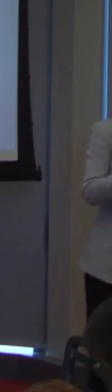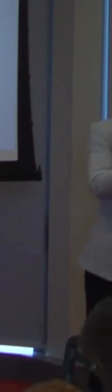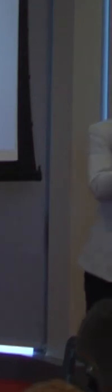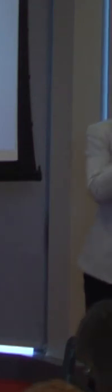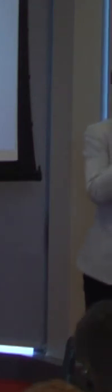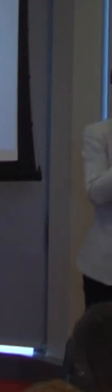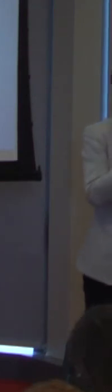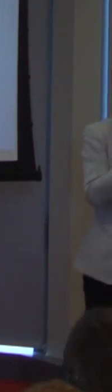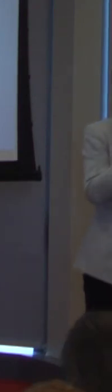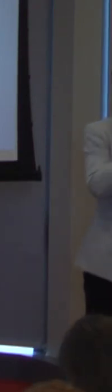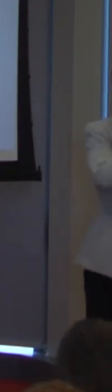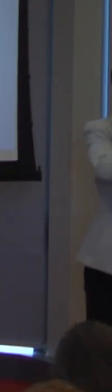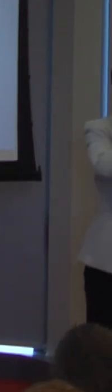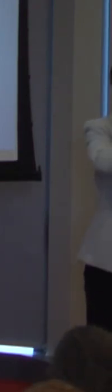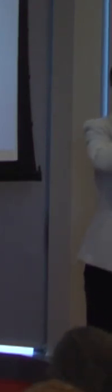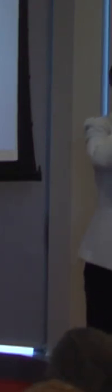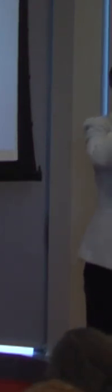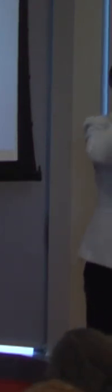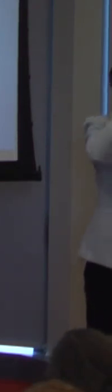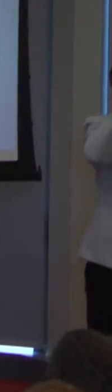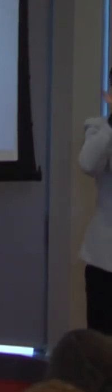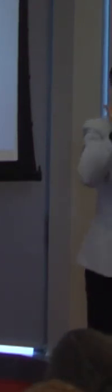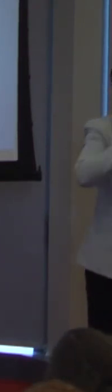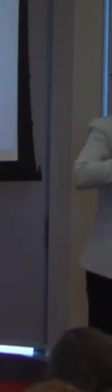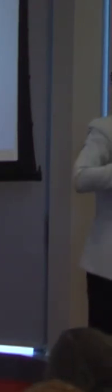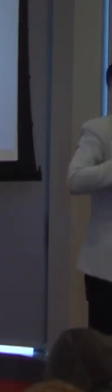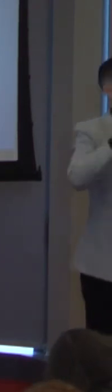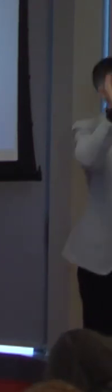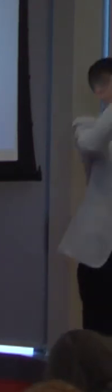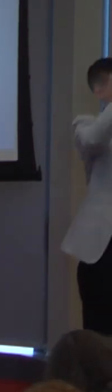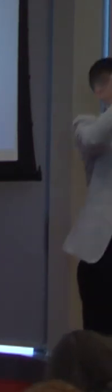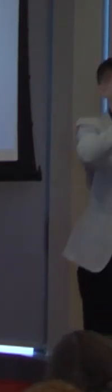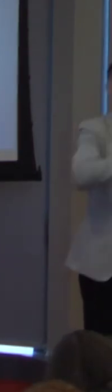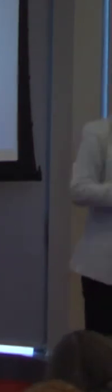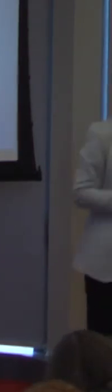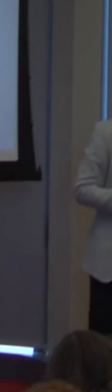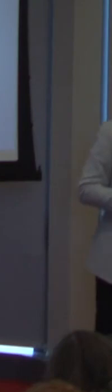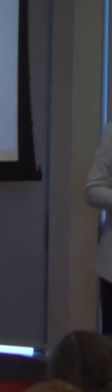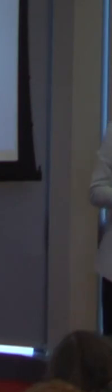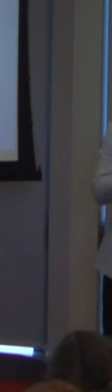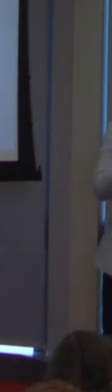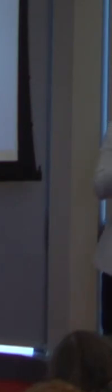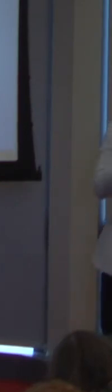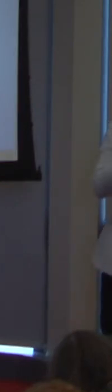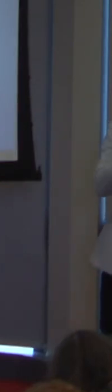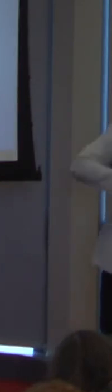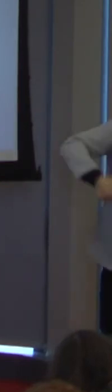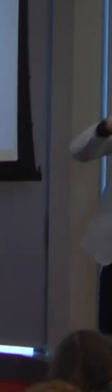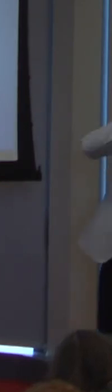get to where I could present to you guys today. Our organization above, the Illinois Space Society,